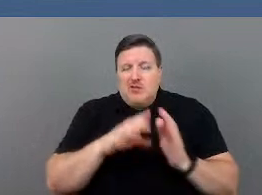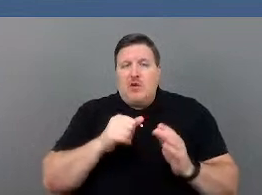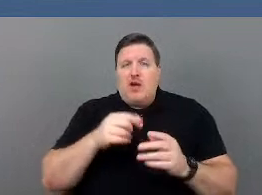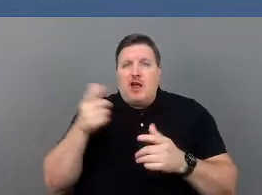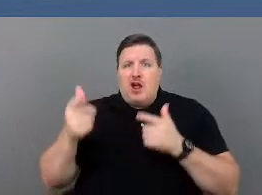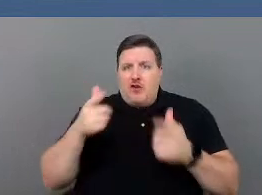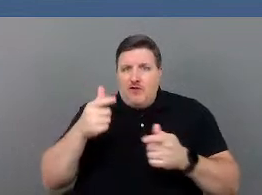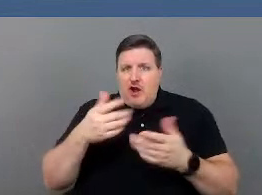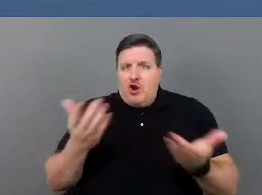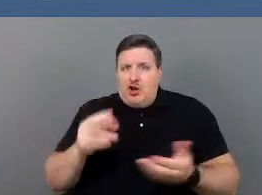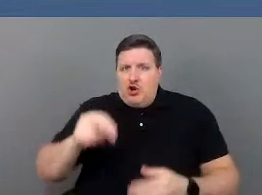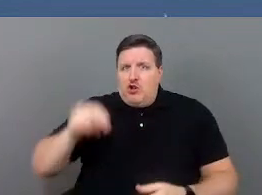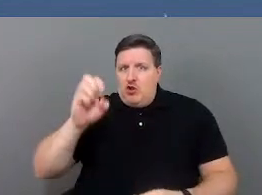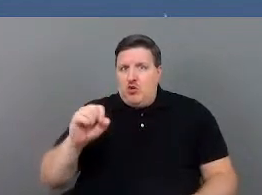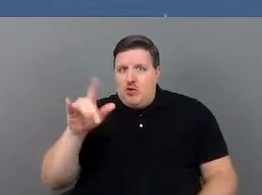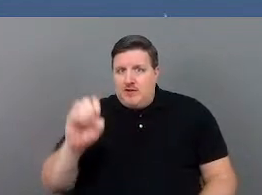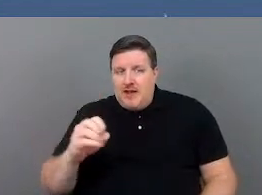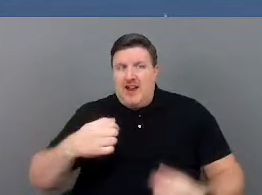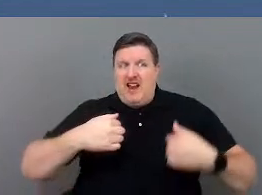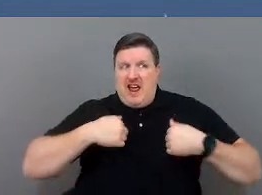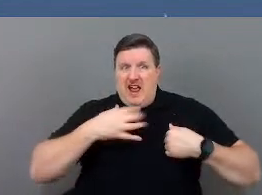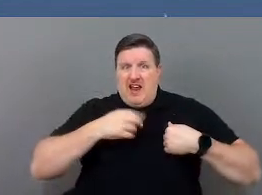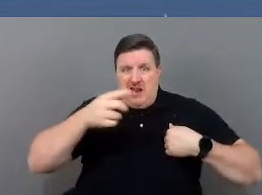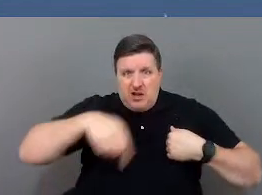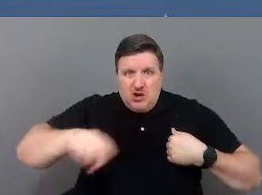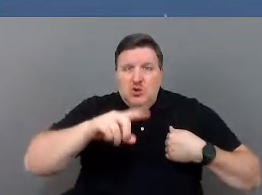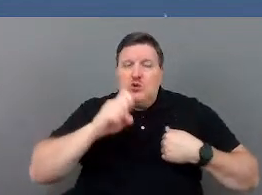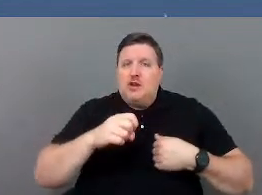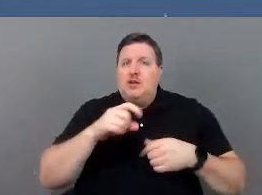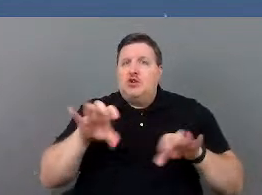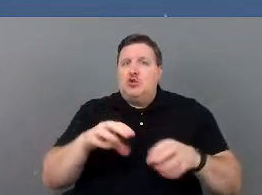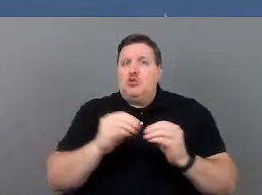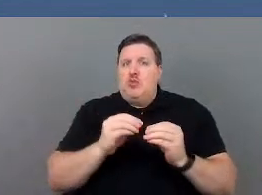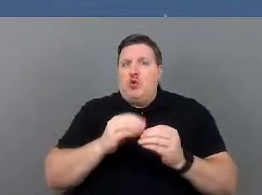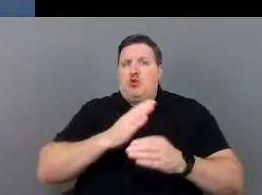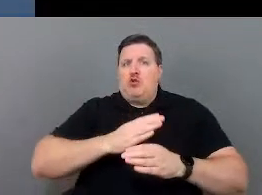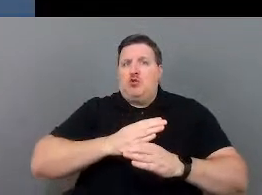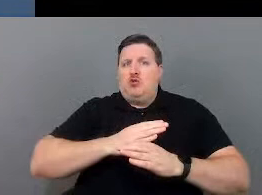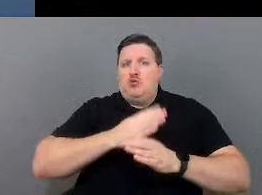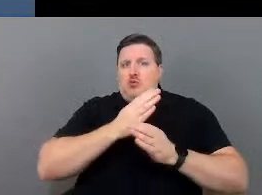THANK YOU. ≫ COUNCIL PRESIDENT BENDER: THANK YOU.